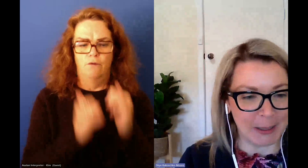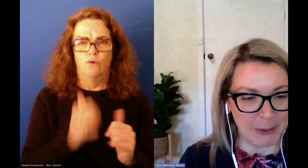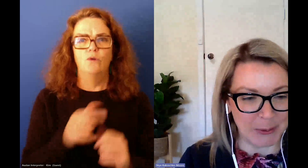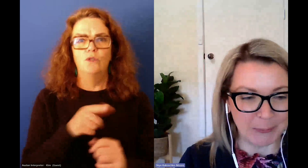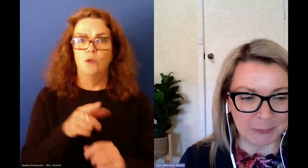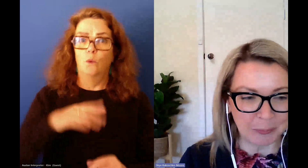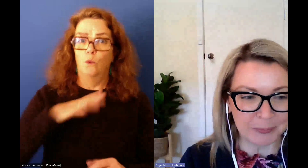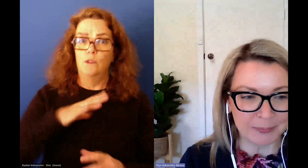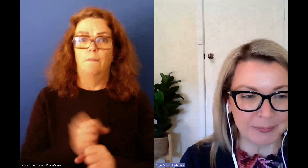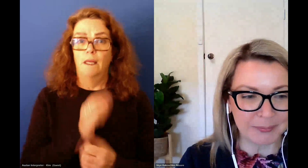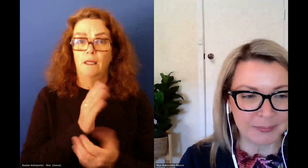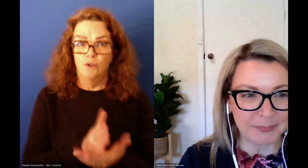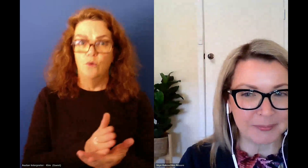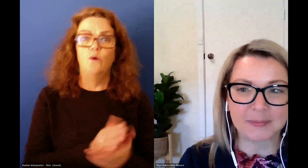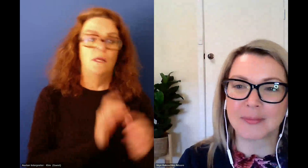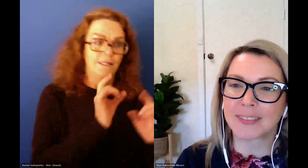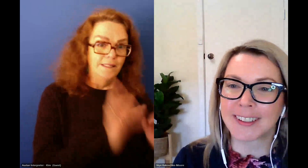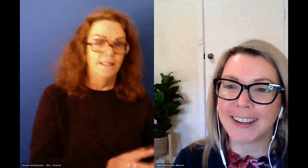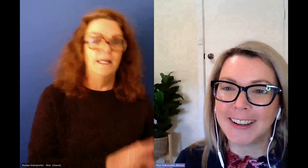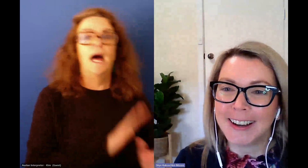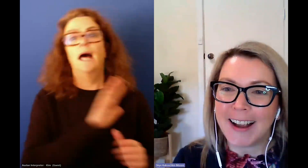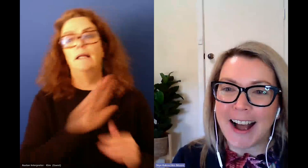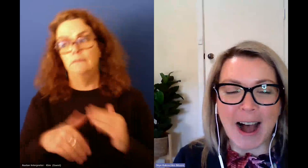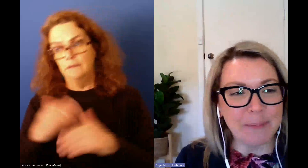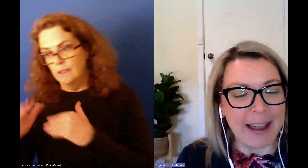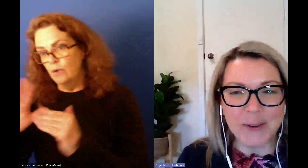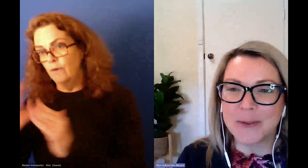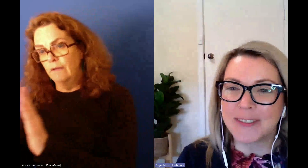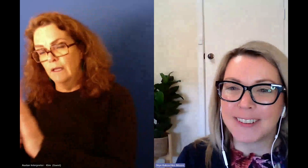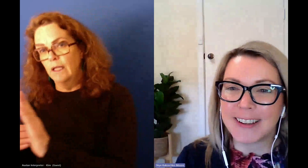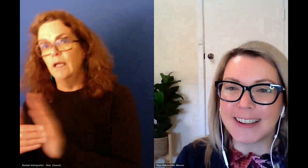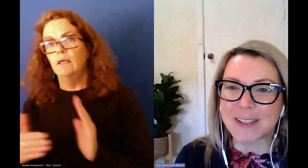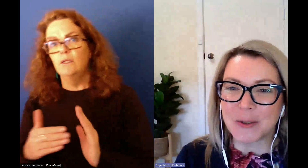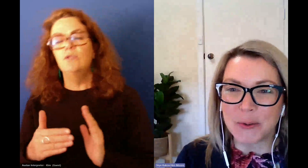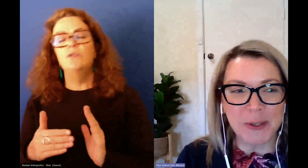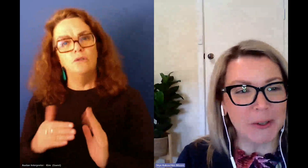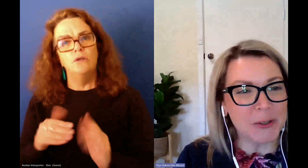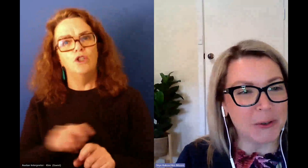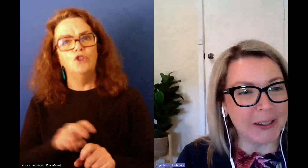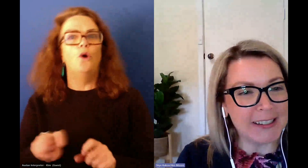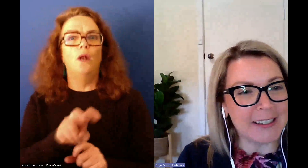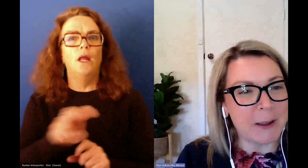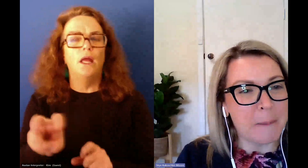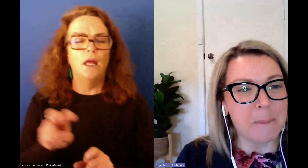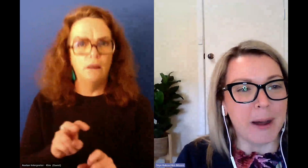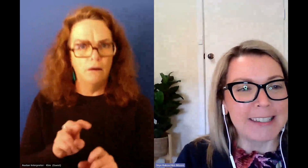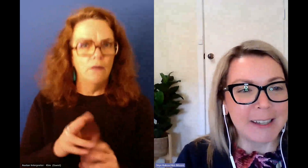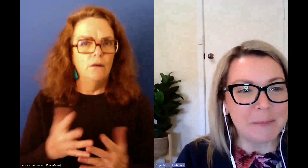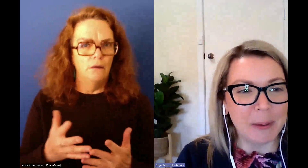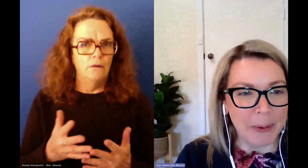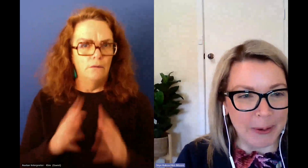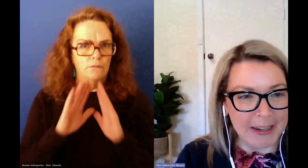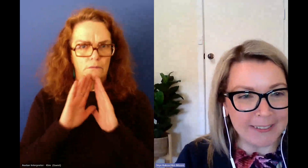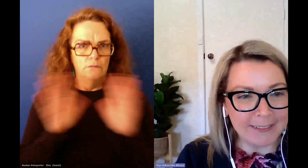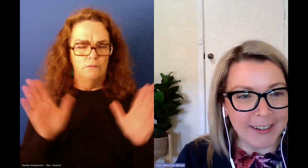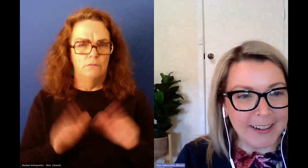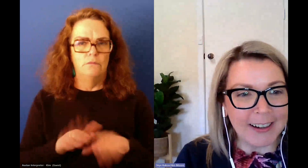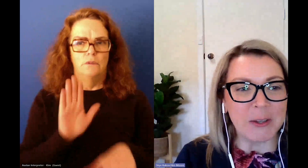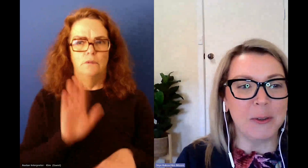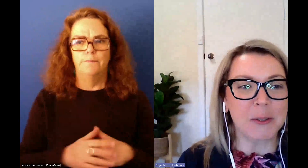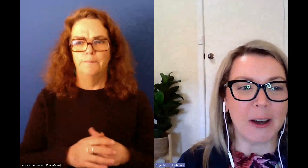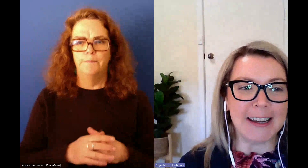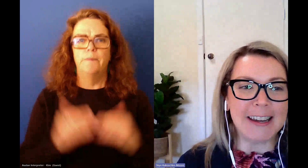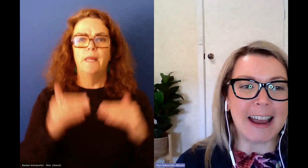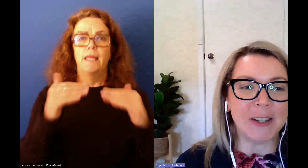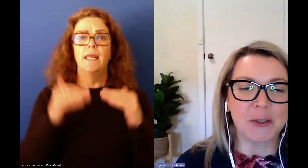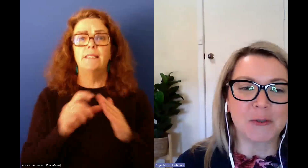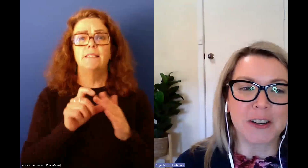exceptional. Our panel is also joined by Dylan McBurney, Youth Trainee at Children